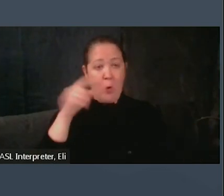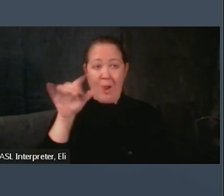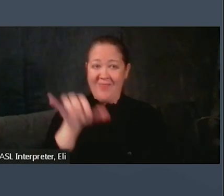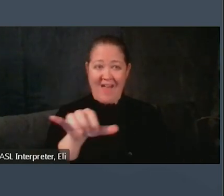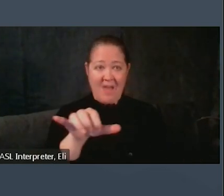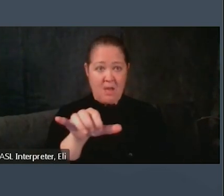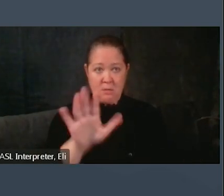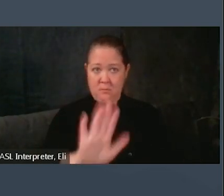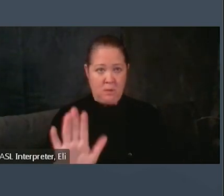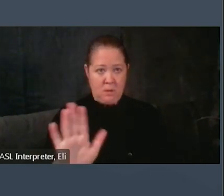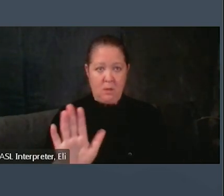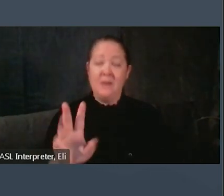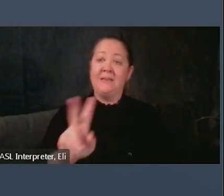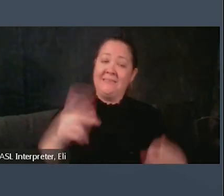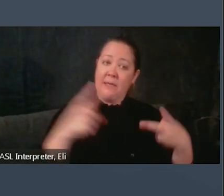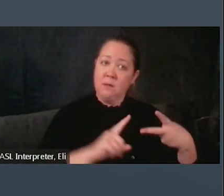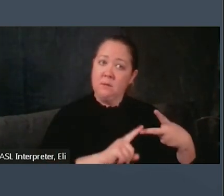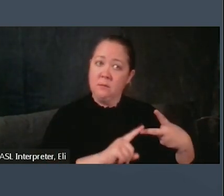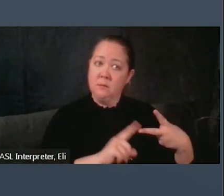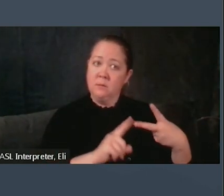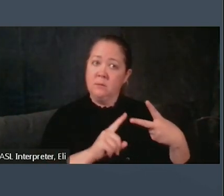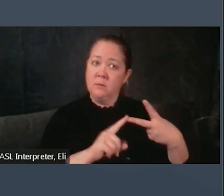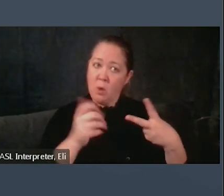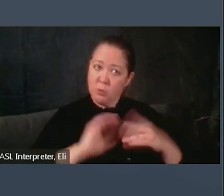The second point that I would like to make is that the